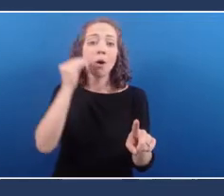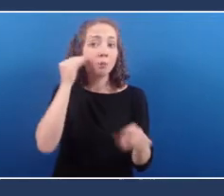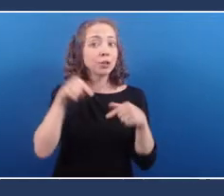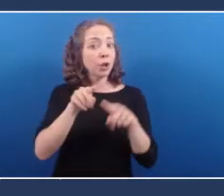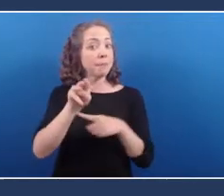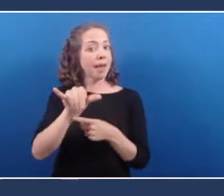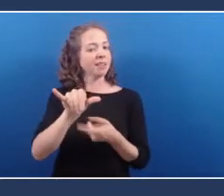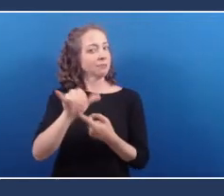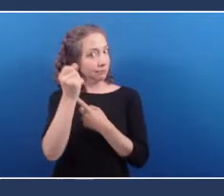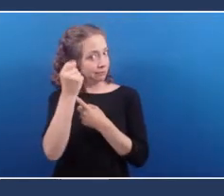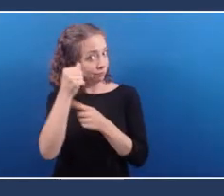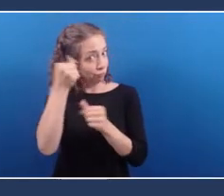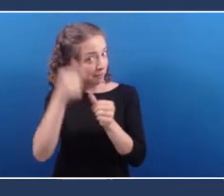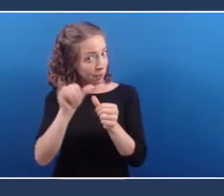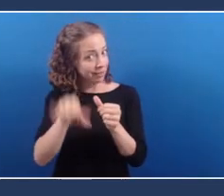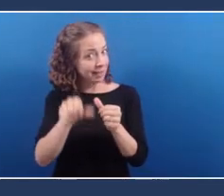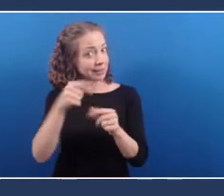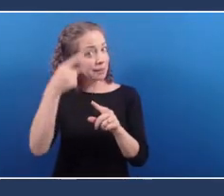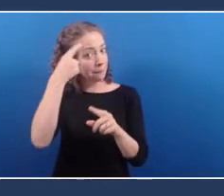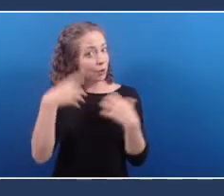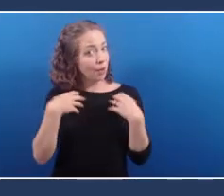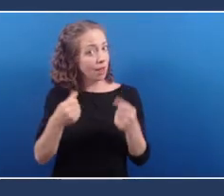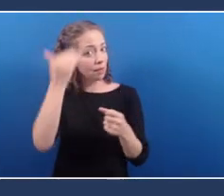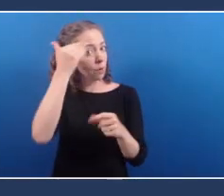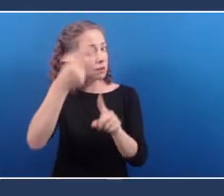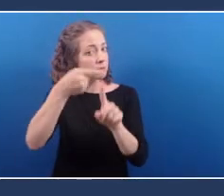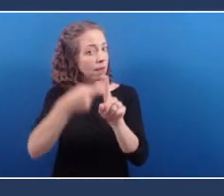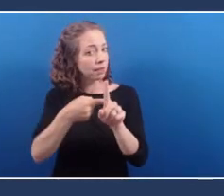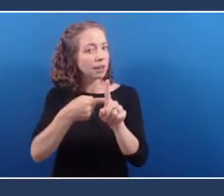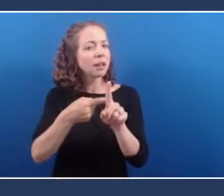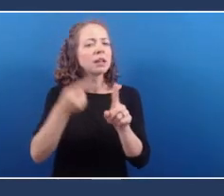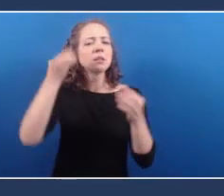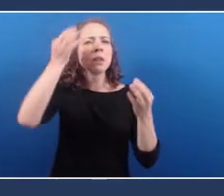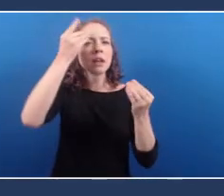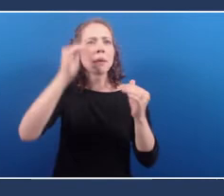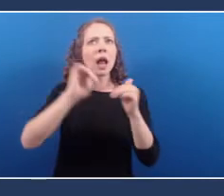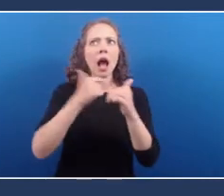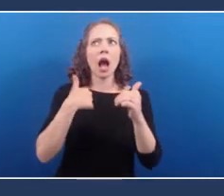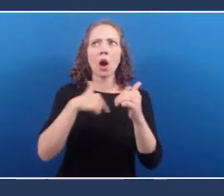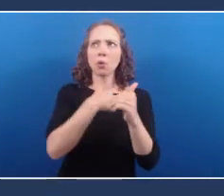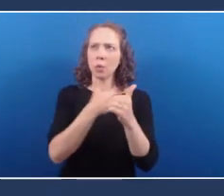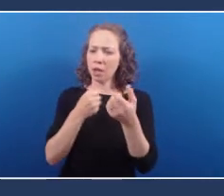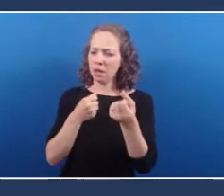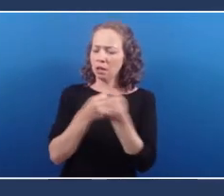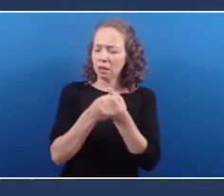to really rethink the way that we build strong work from home cultures of inclusion?